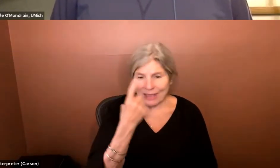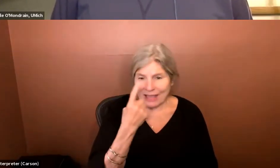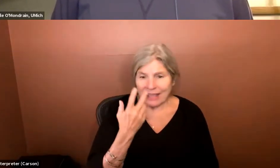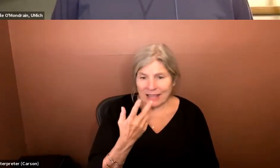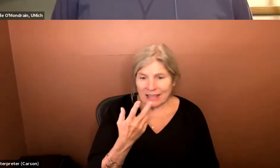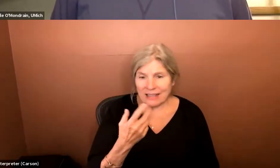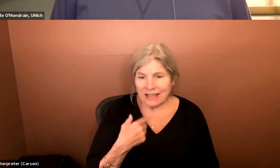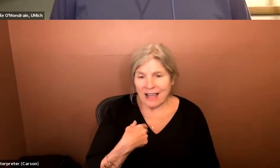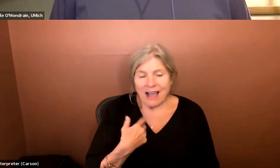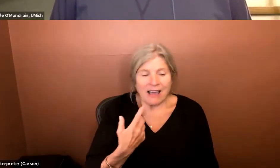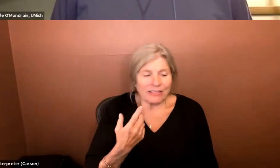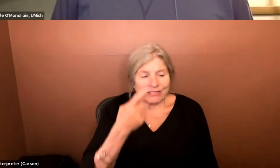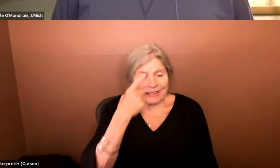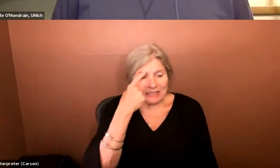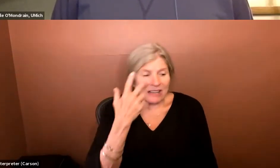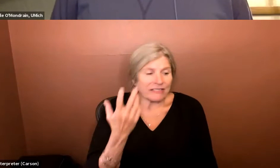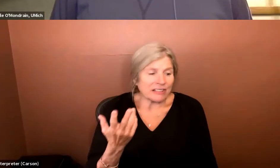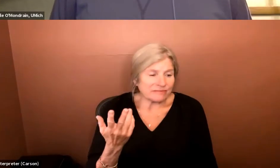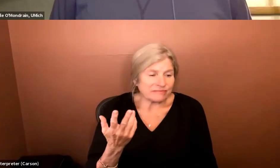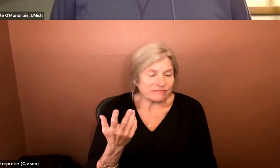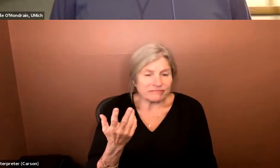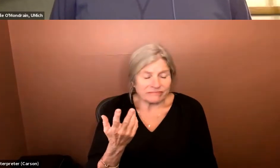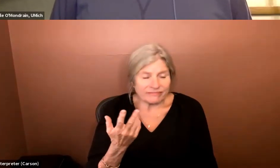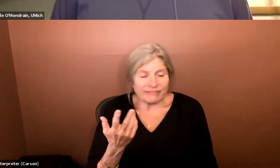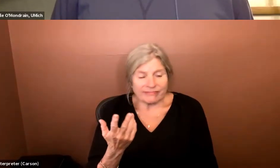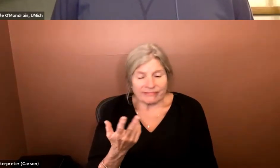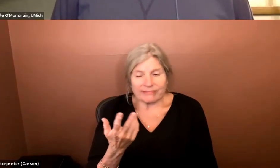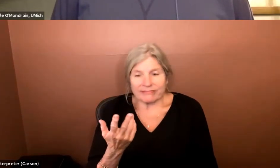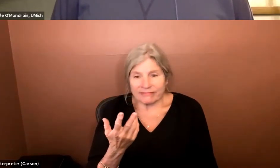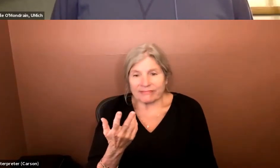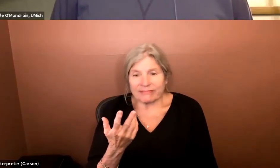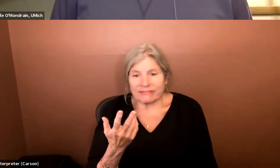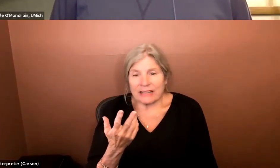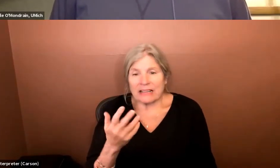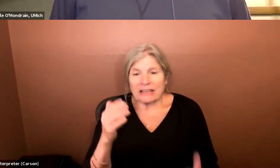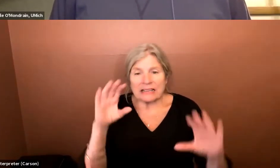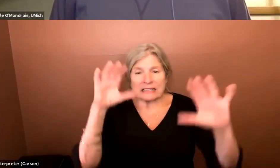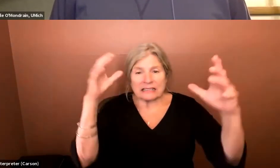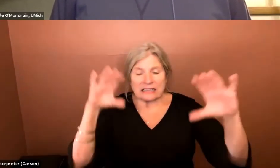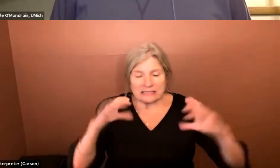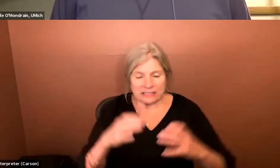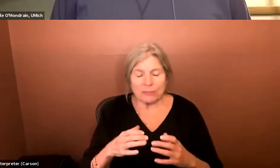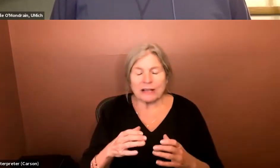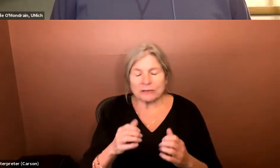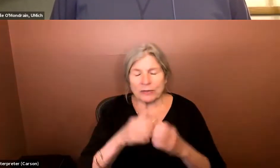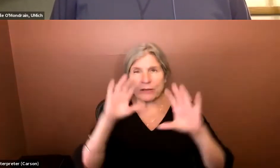to be a subclass in this broad er category of auditory display.